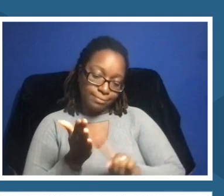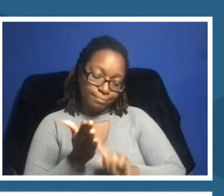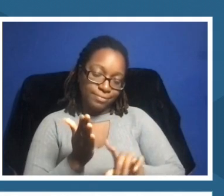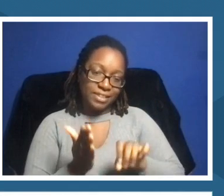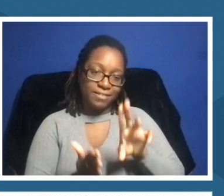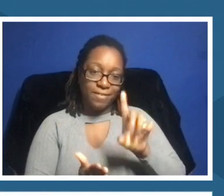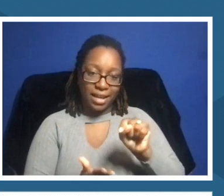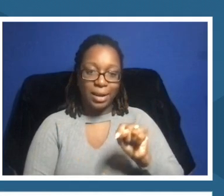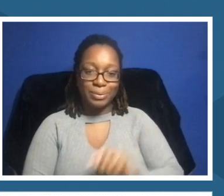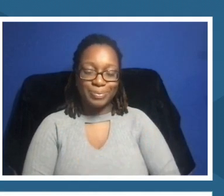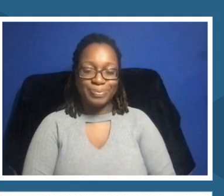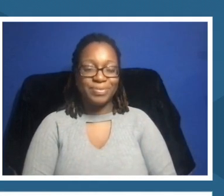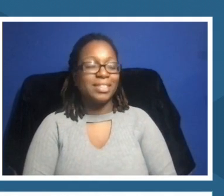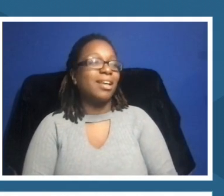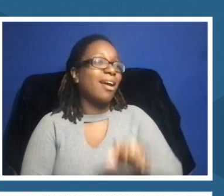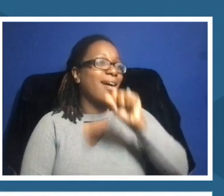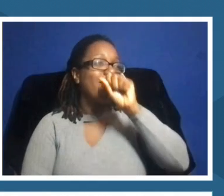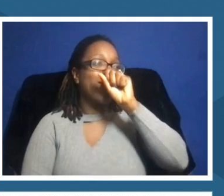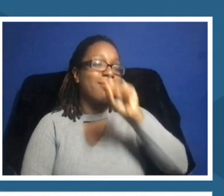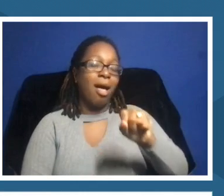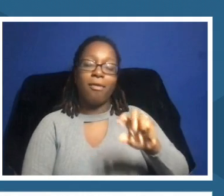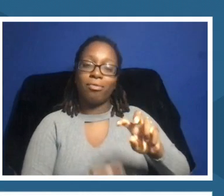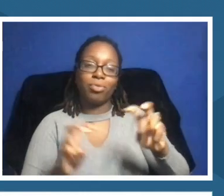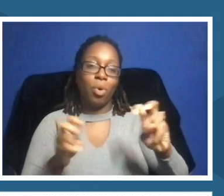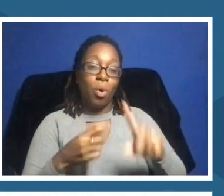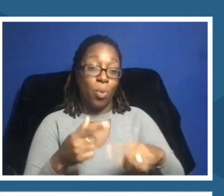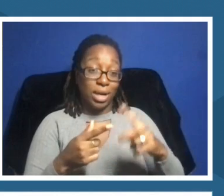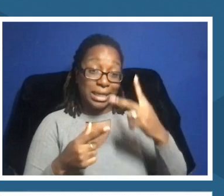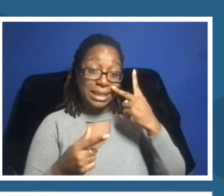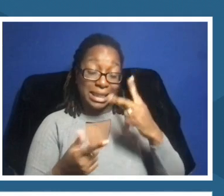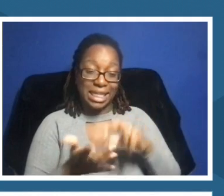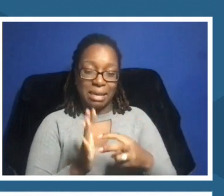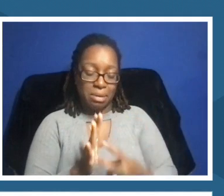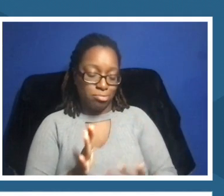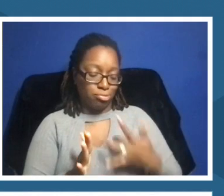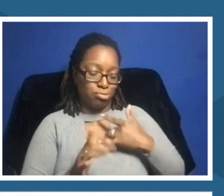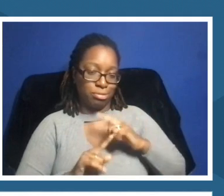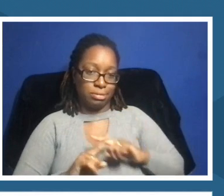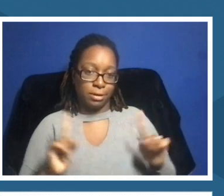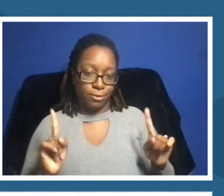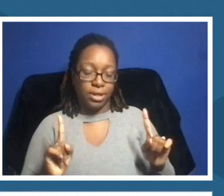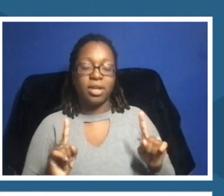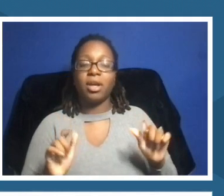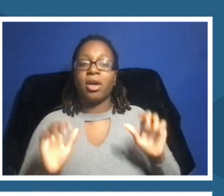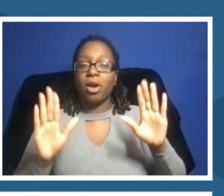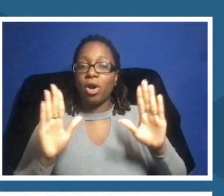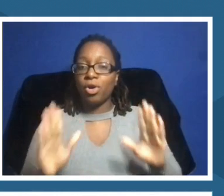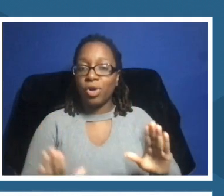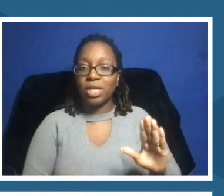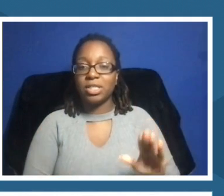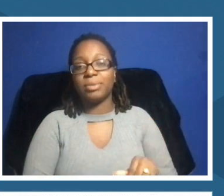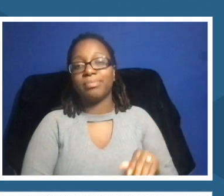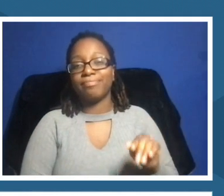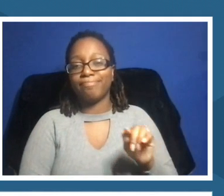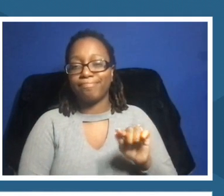something different to me every time i see it so this quote by the incredible